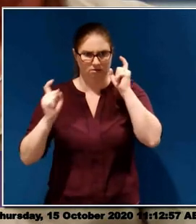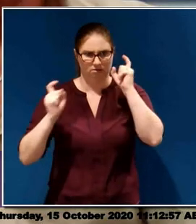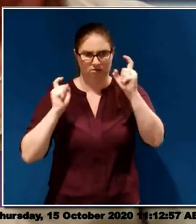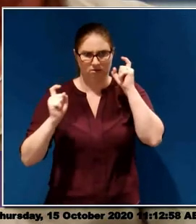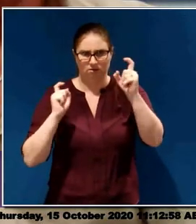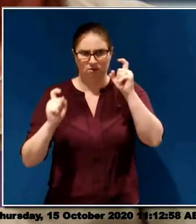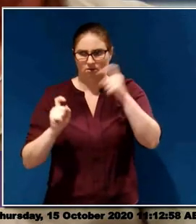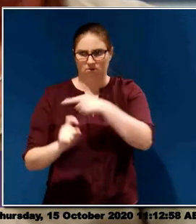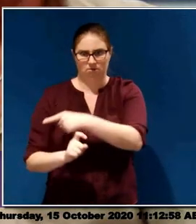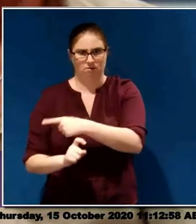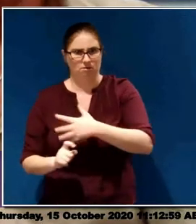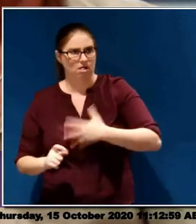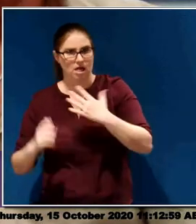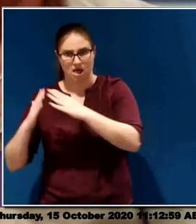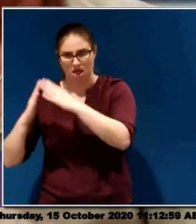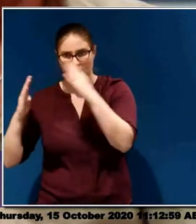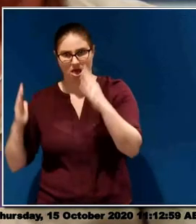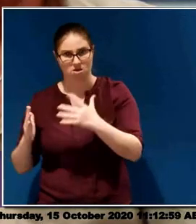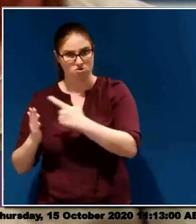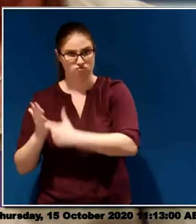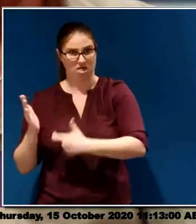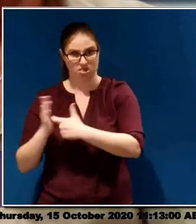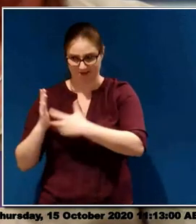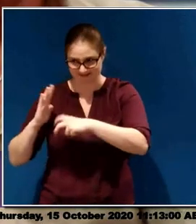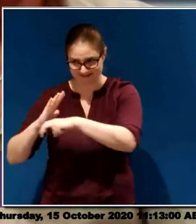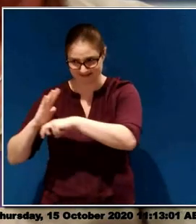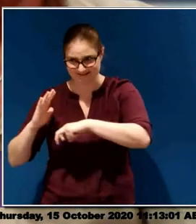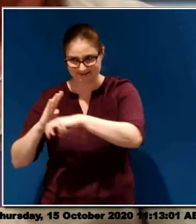So they forced these kids to do things that they hated doing, so going shopping